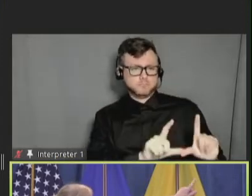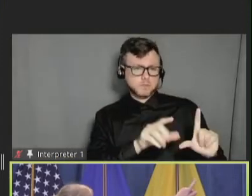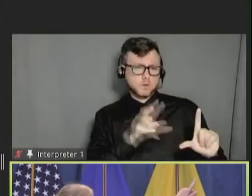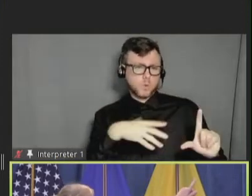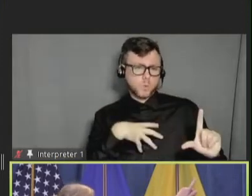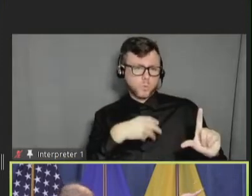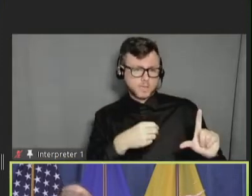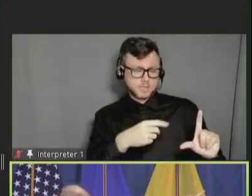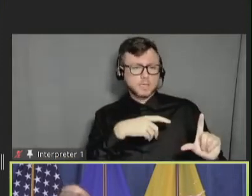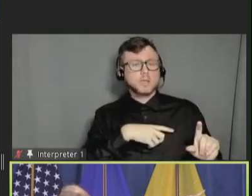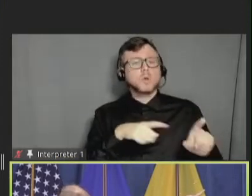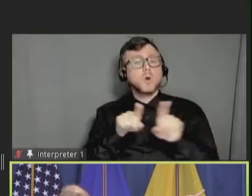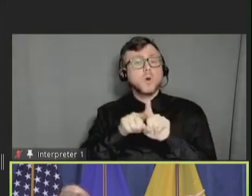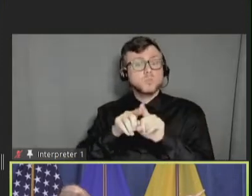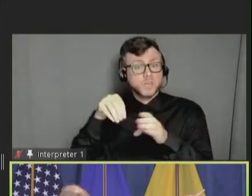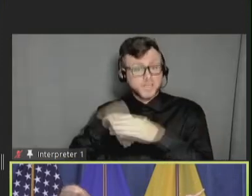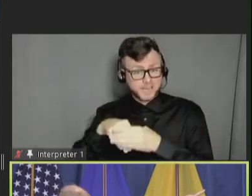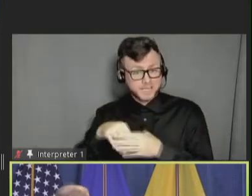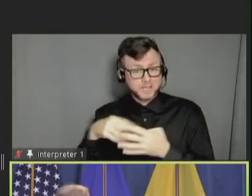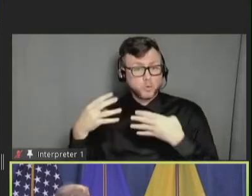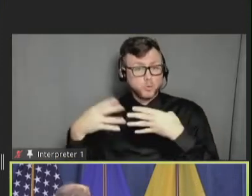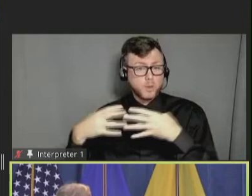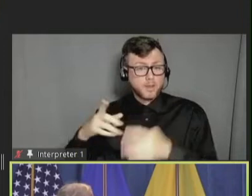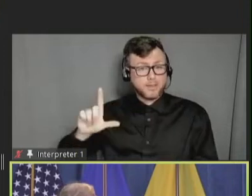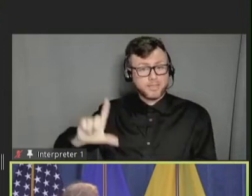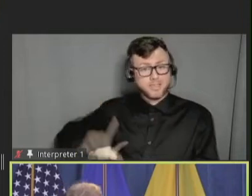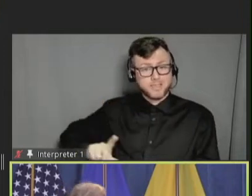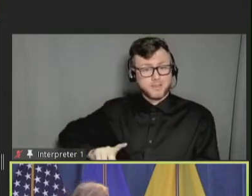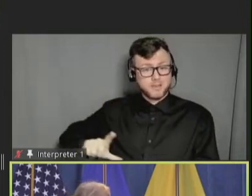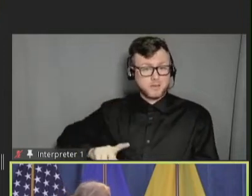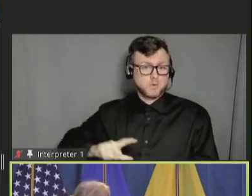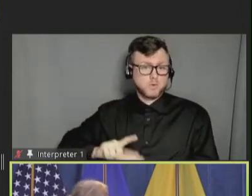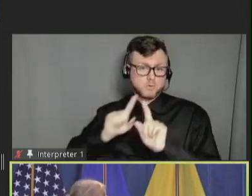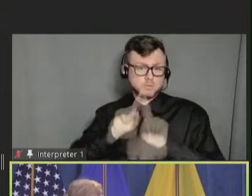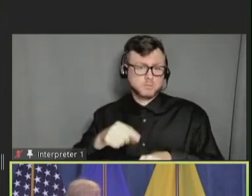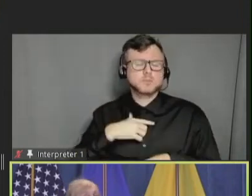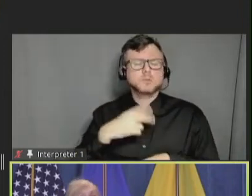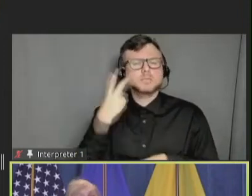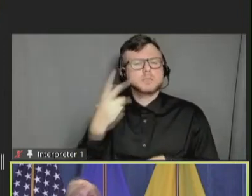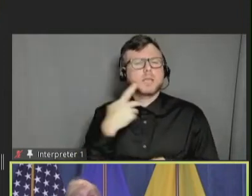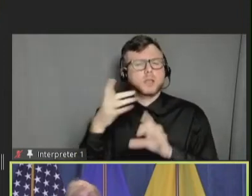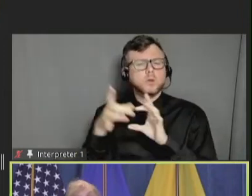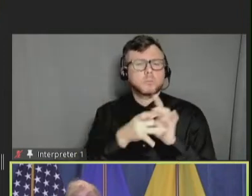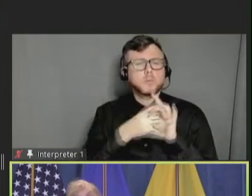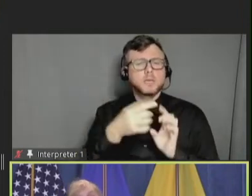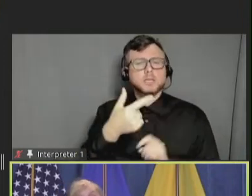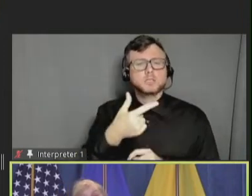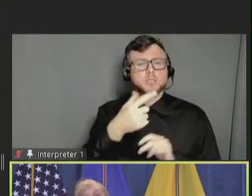in the level which is shown in gray. If you look at correlations between genome copy numbers and